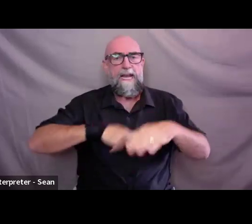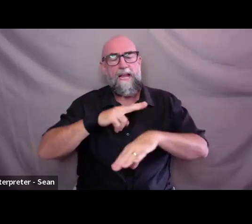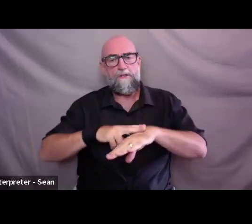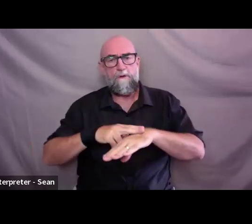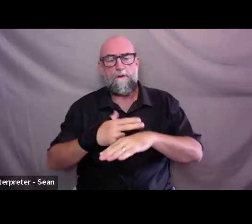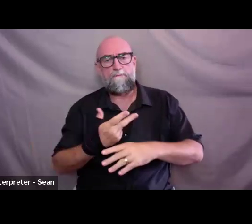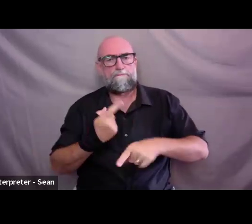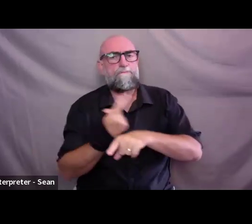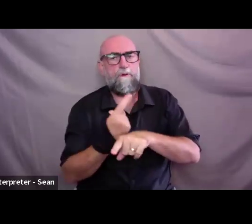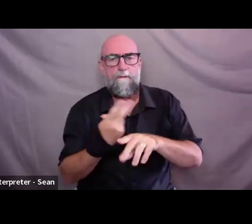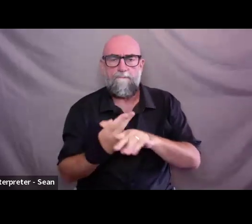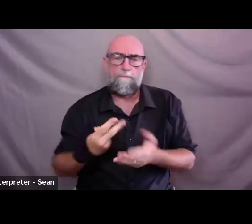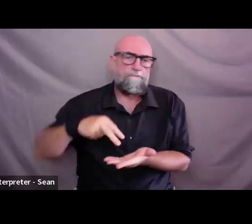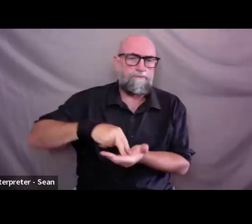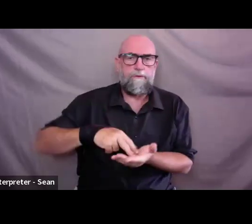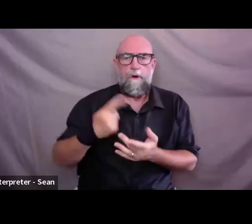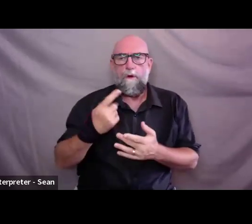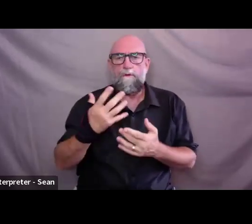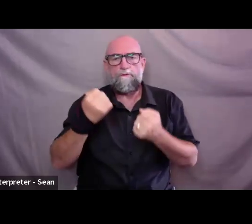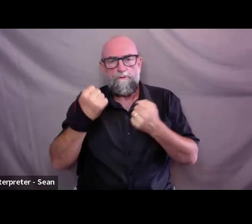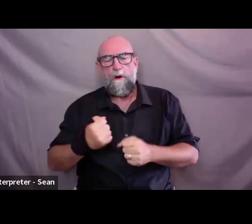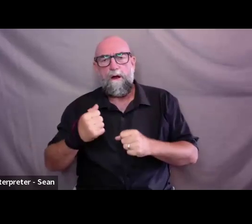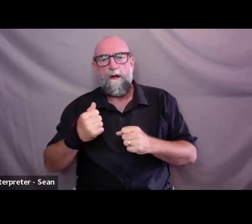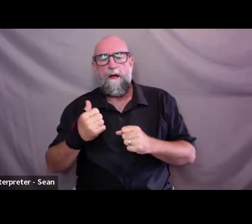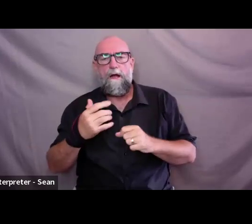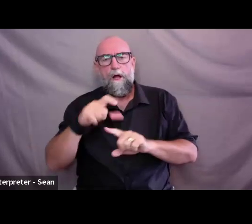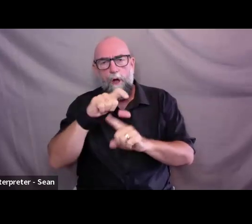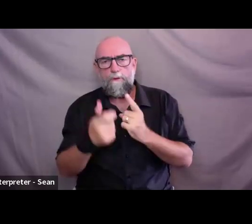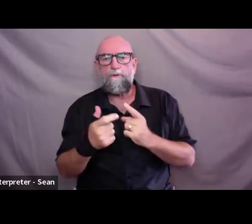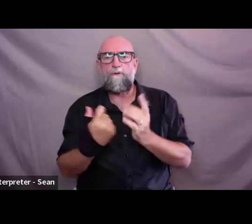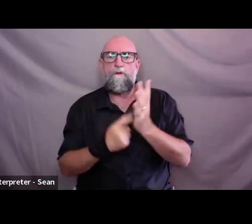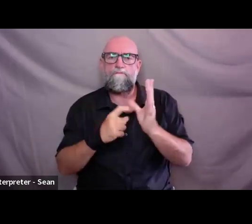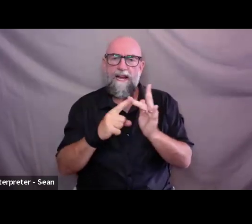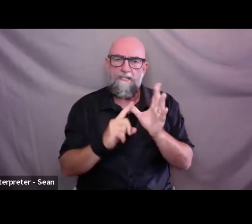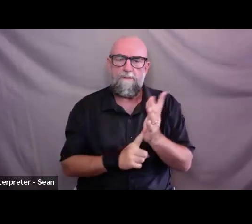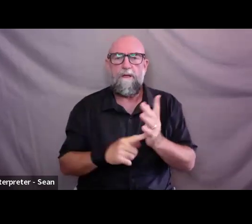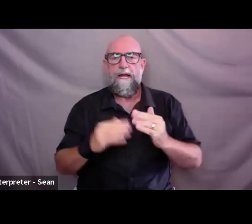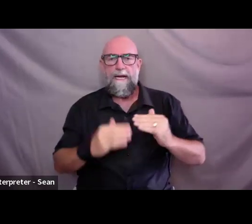cultural and racial equity in the arts, screen and creative sectors. Our work includes research, advocacy training,